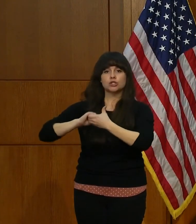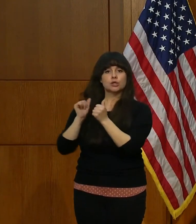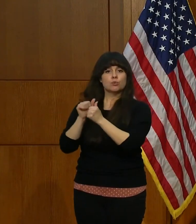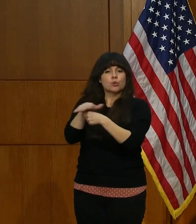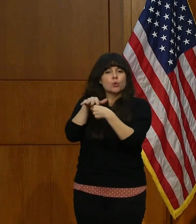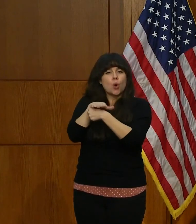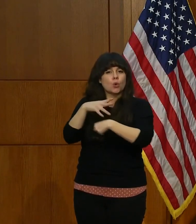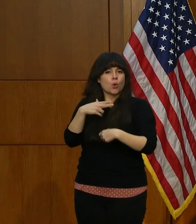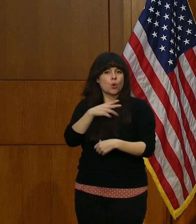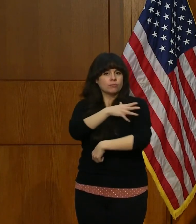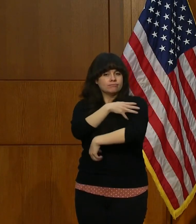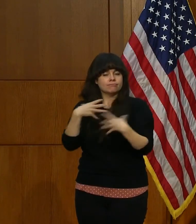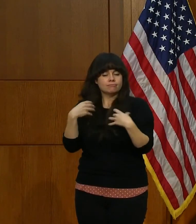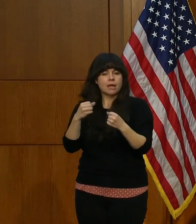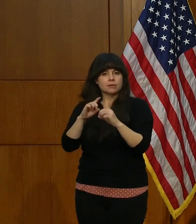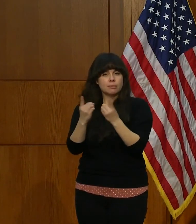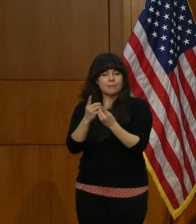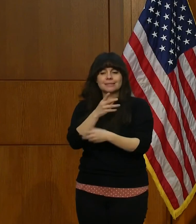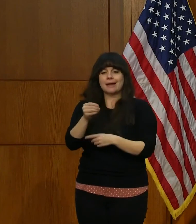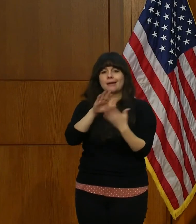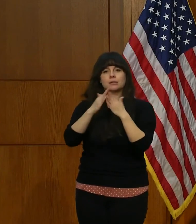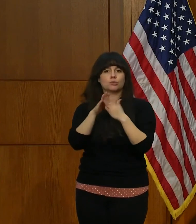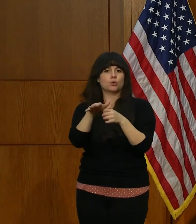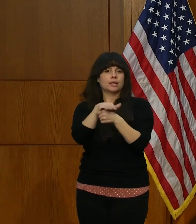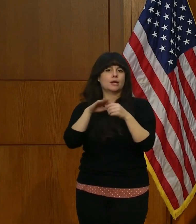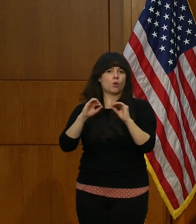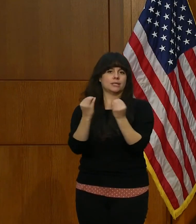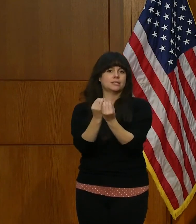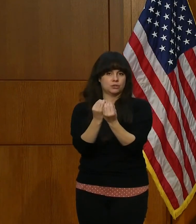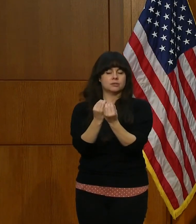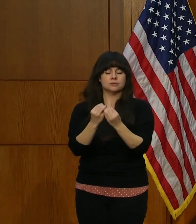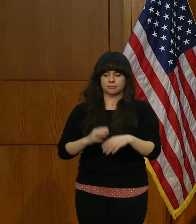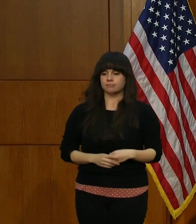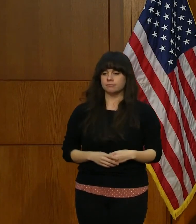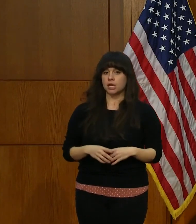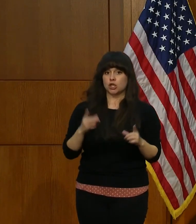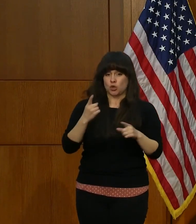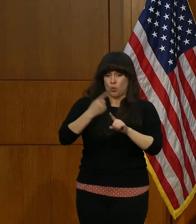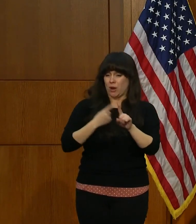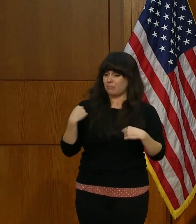ALSO SET UP CLINICS SITES IN PARTNERSHIP WITH LOCAL HEALTH DEPARTMENTS AND COMMUNITY